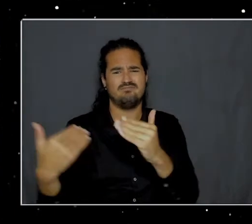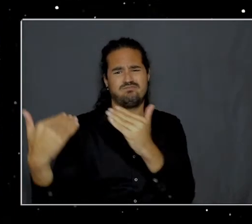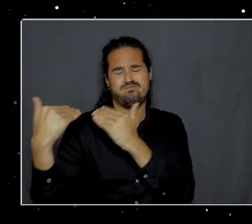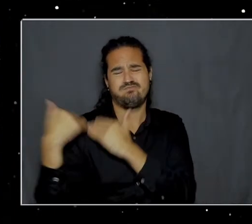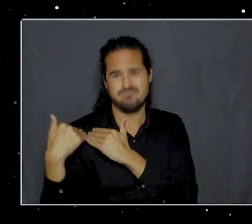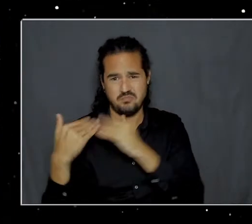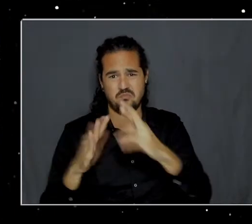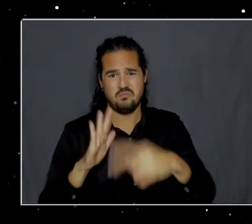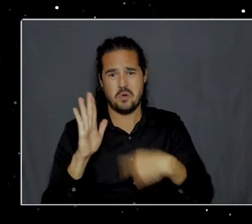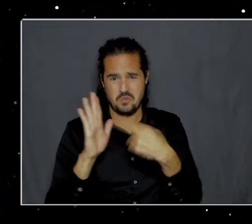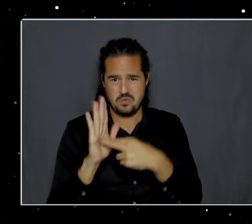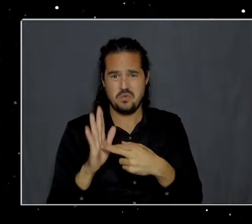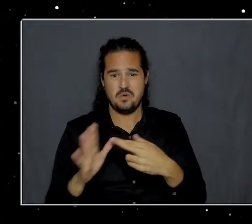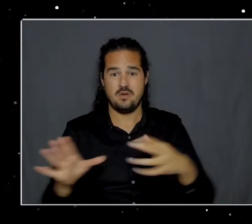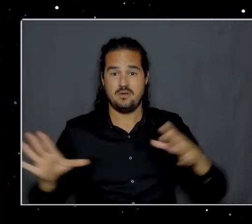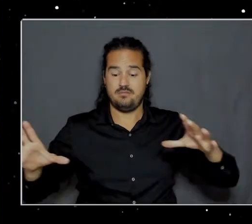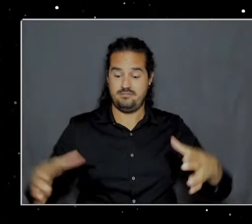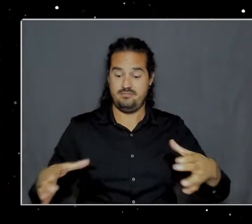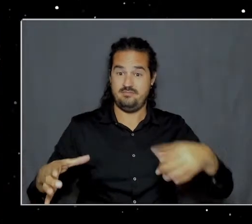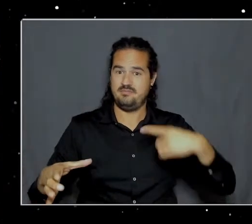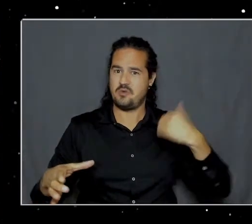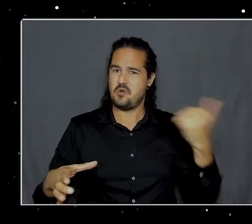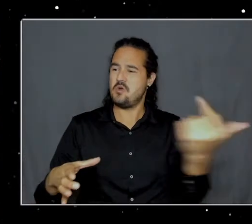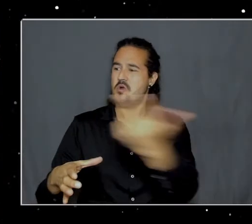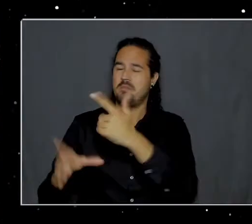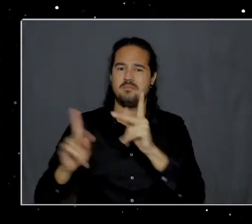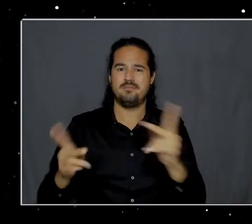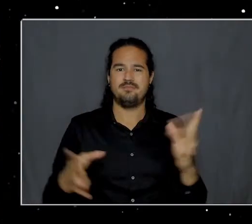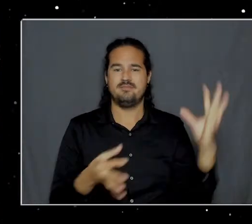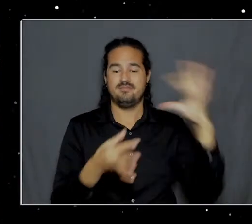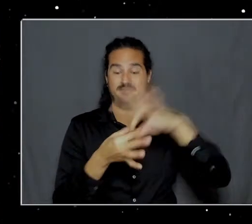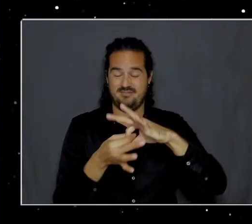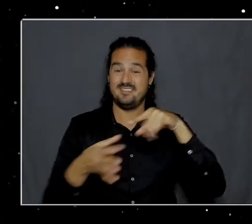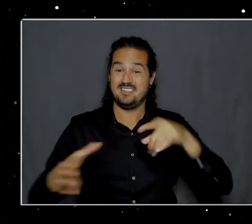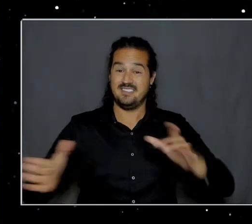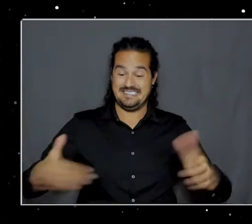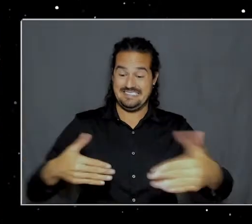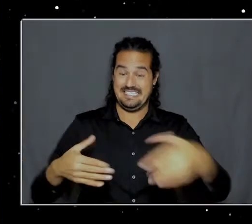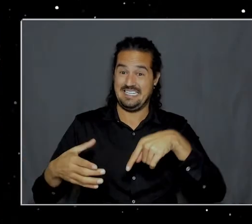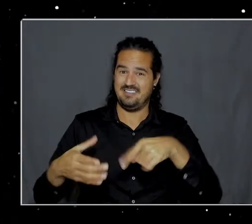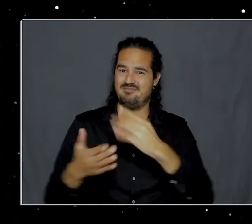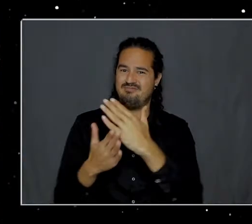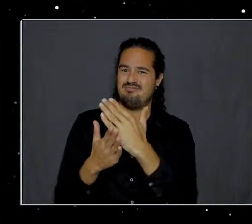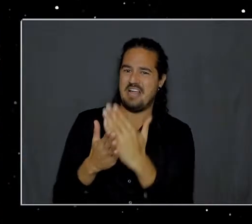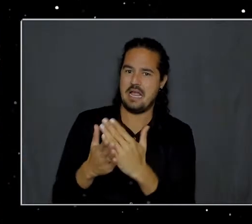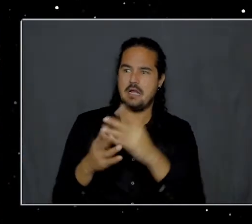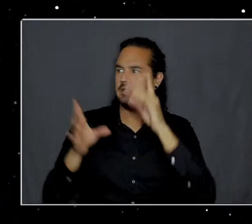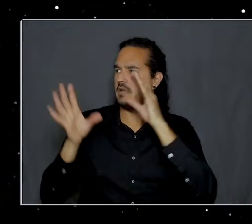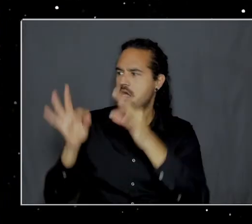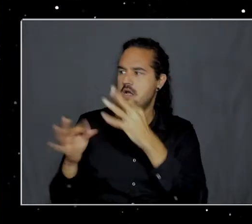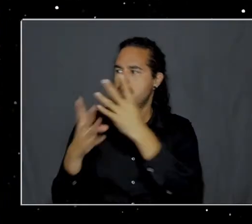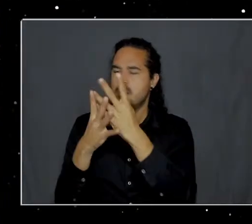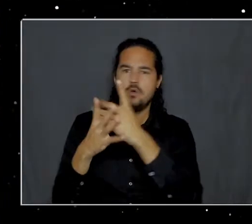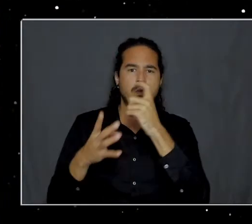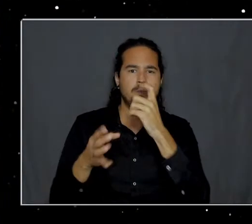AND THE ACLU HAS A CRITICAL ROLE IN THAT REGARD. AND WHAT'S HAPPENING IS THAT